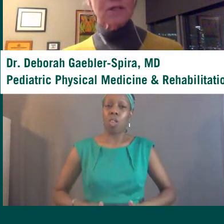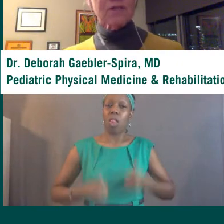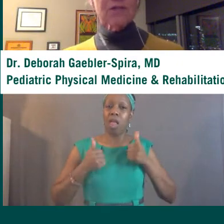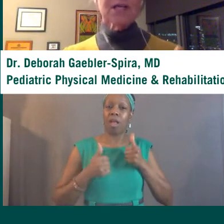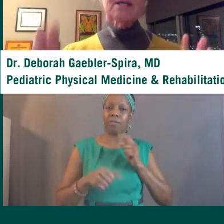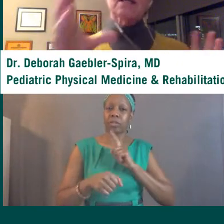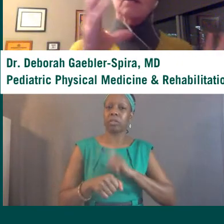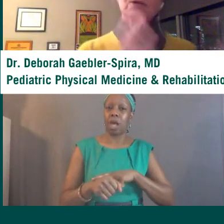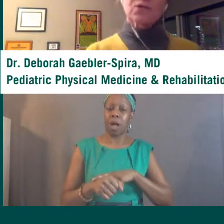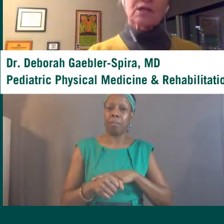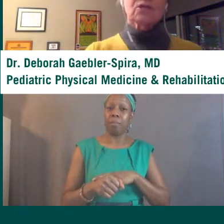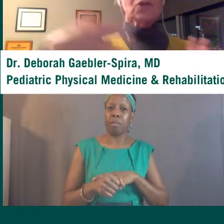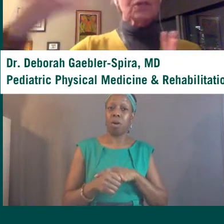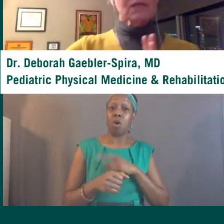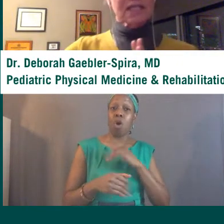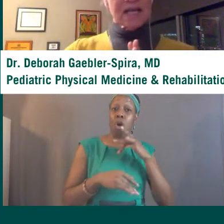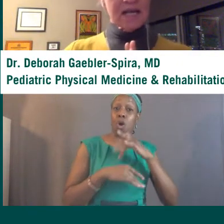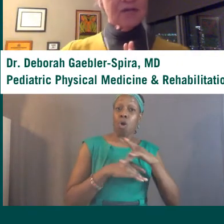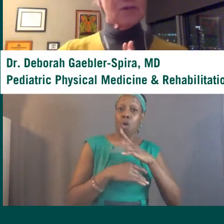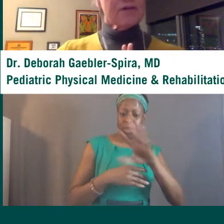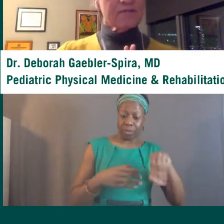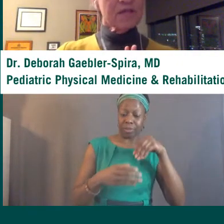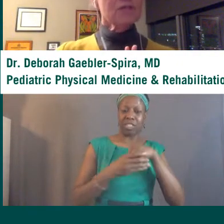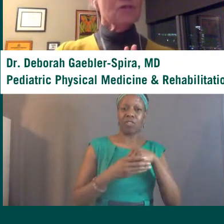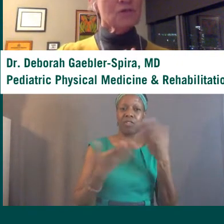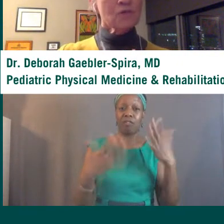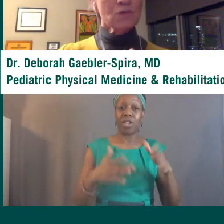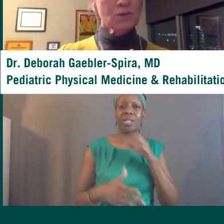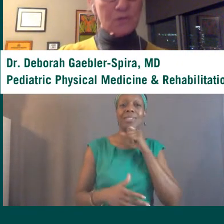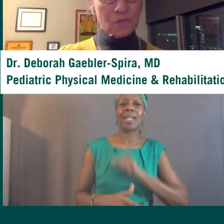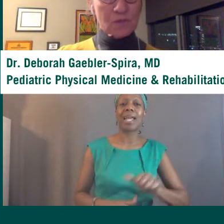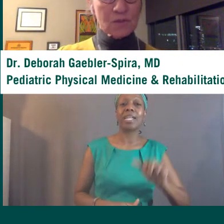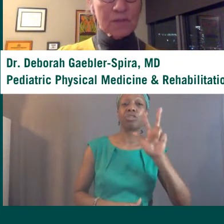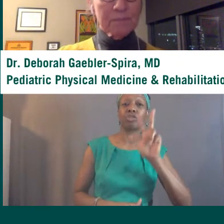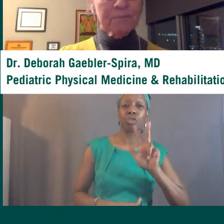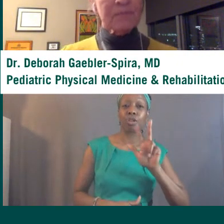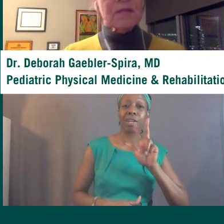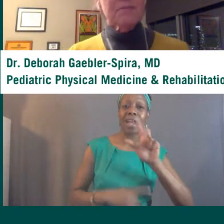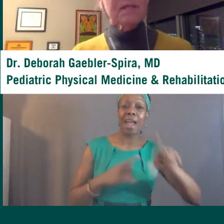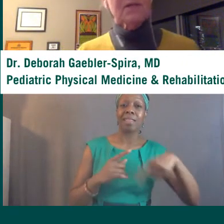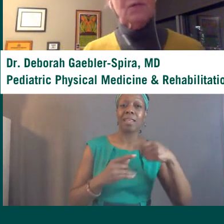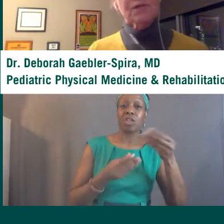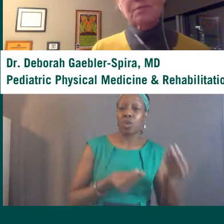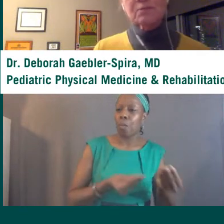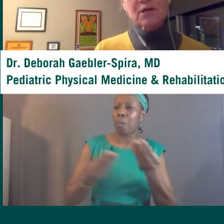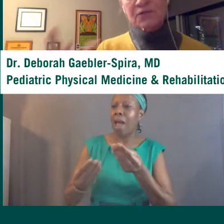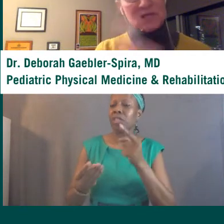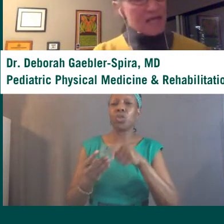at three, there's generally, a handoff, then to the school system. Because cerebral palsy